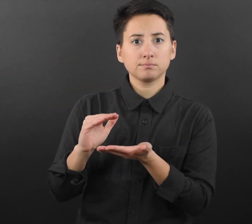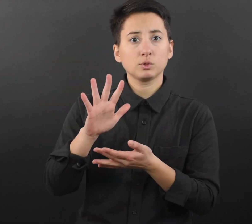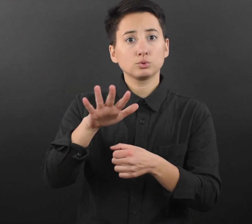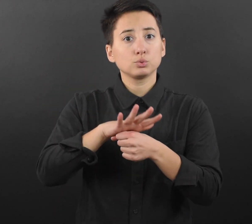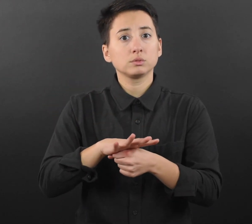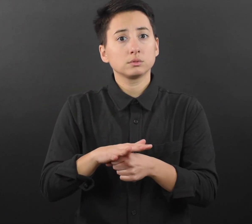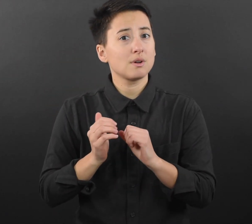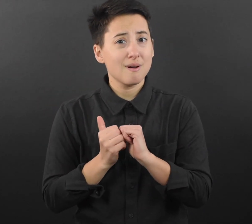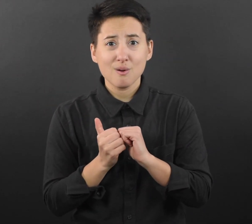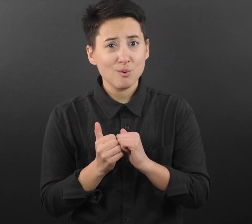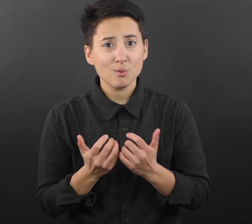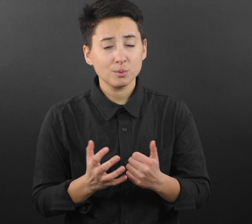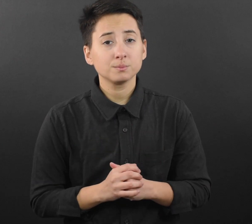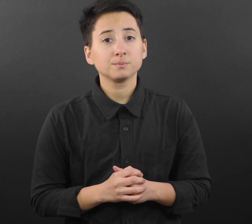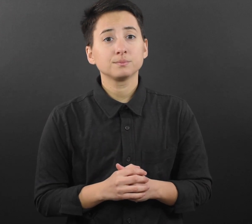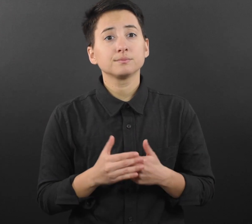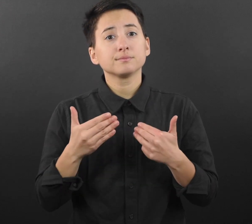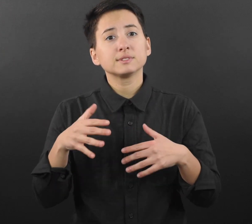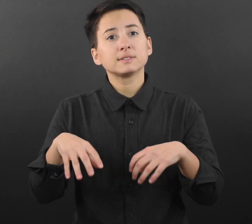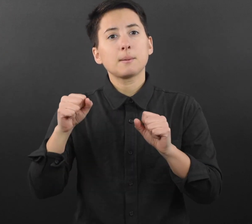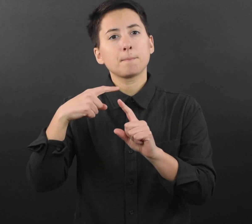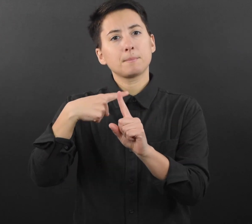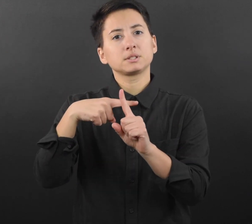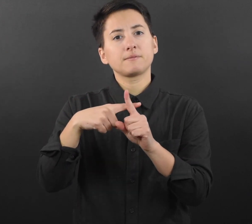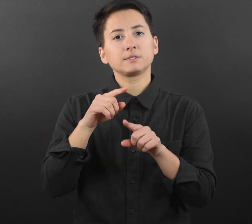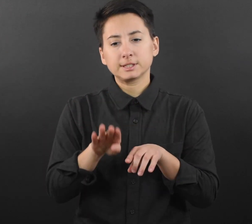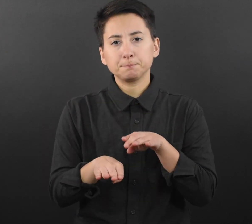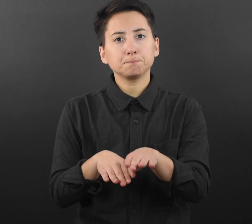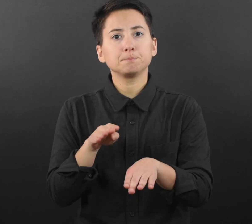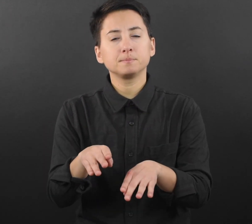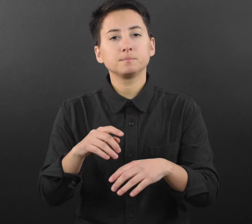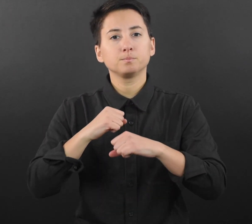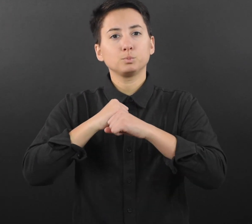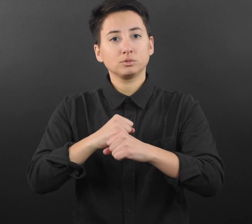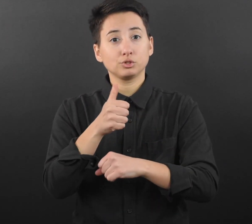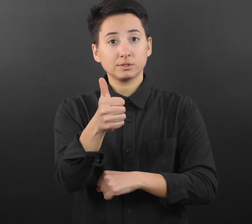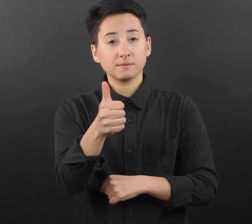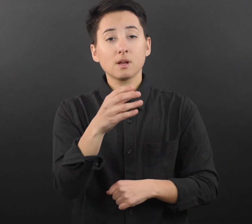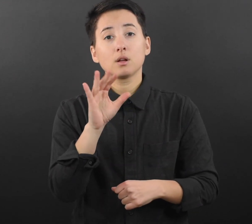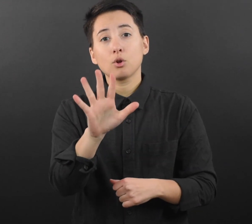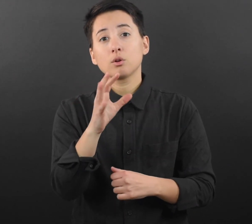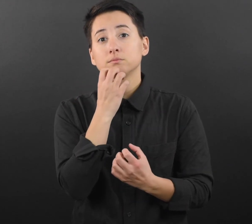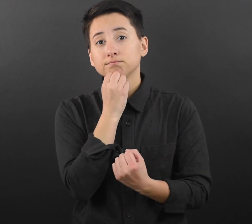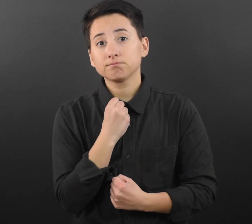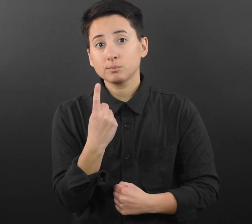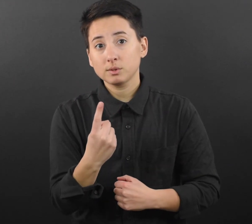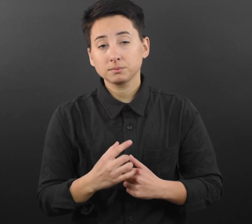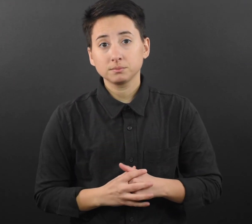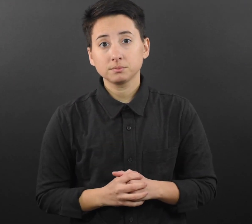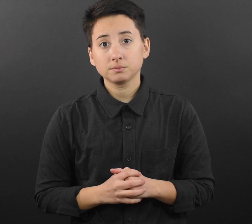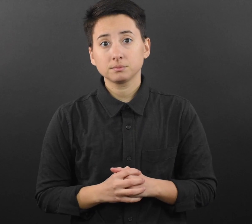by taking positive steps to protect yourself and your loved ones. Control time